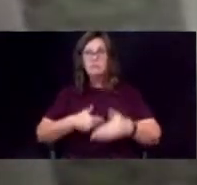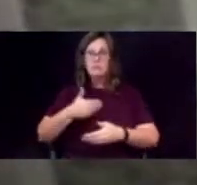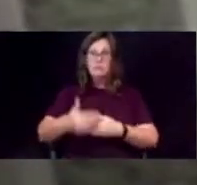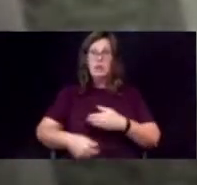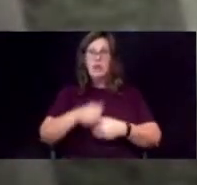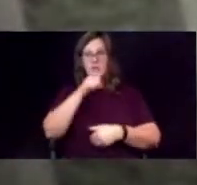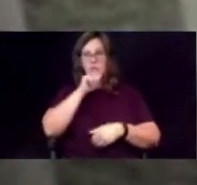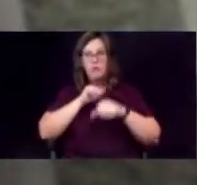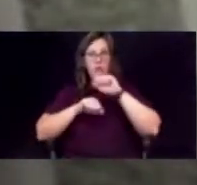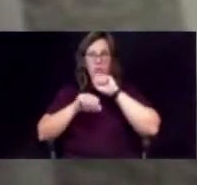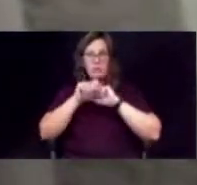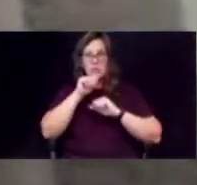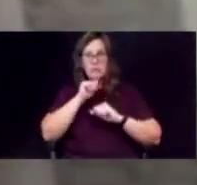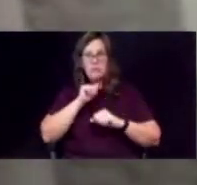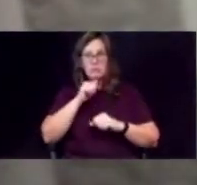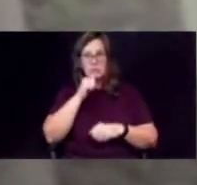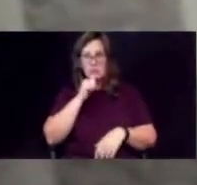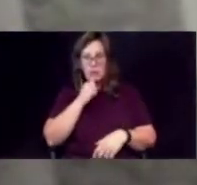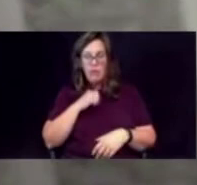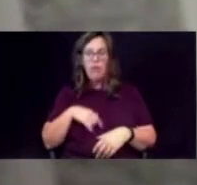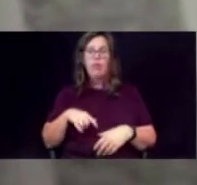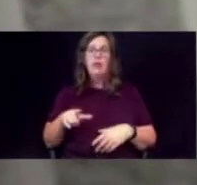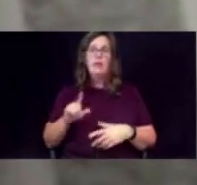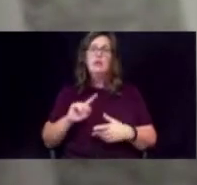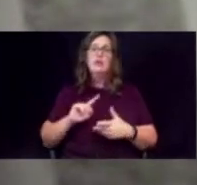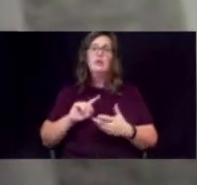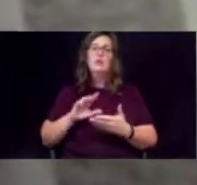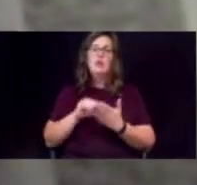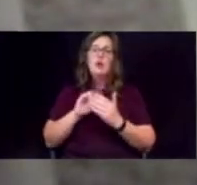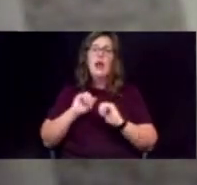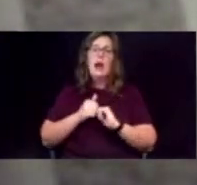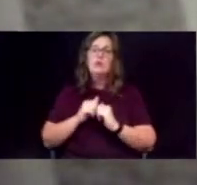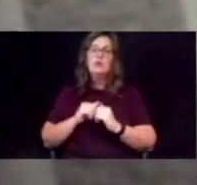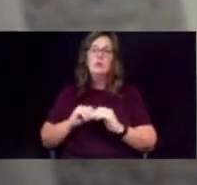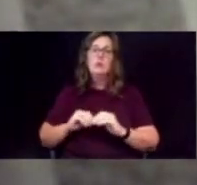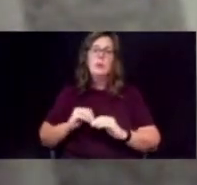but ultimately then you can build a community around you that loves you and accepts you as your